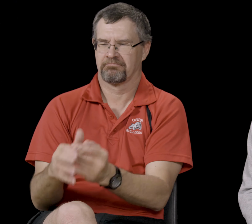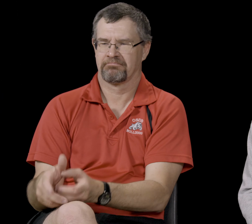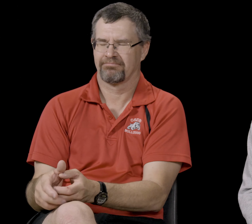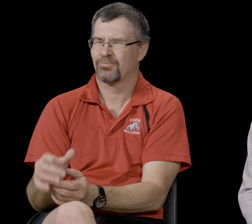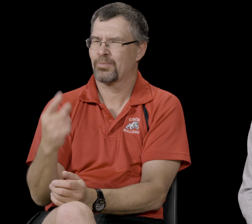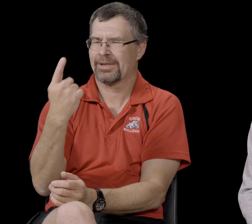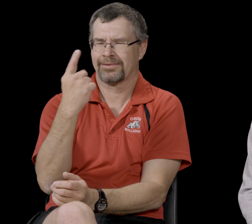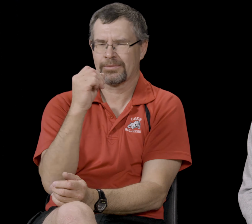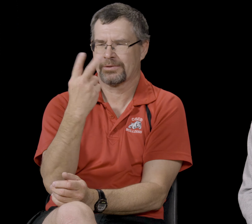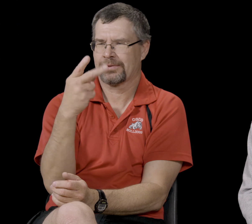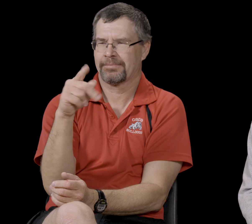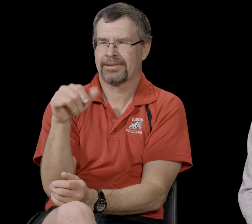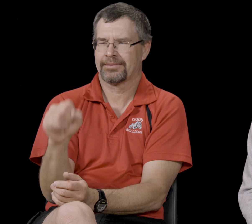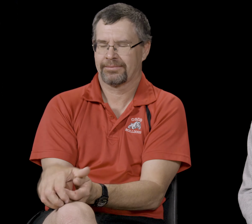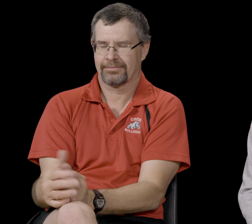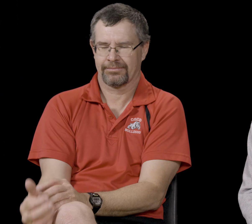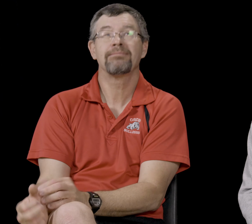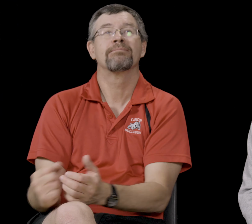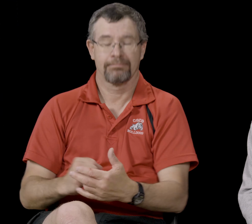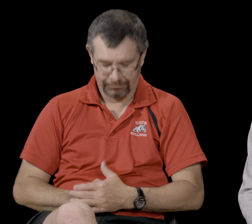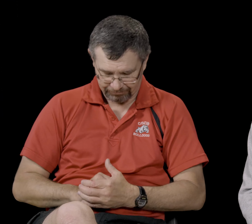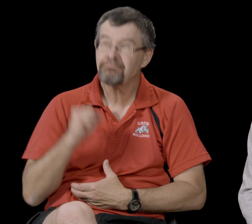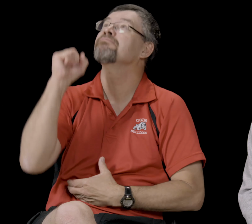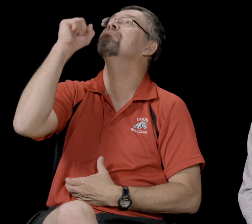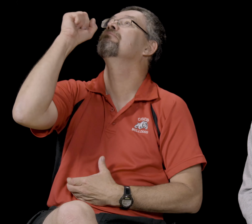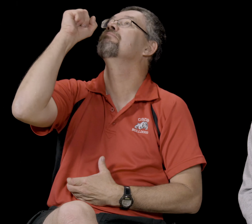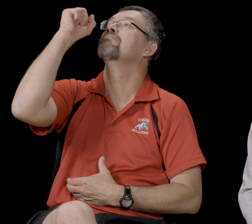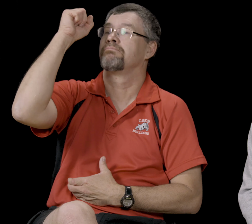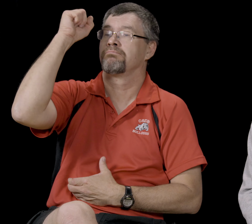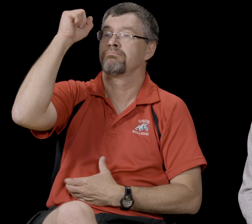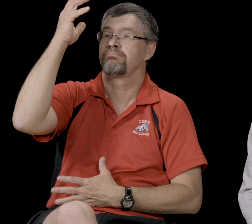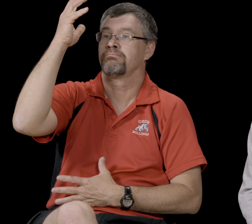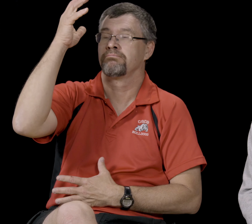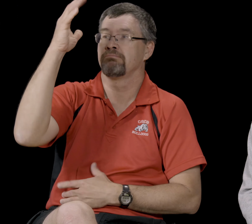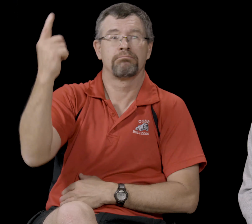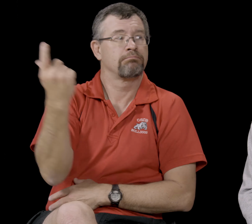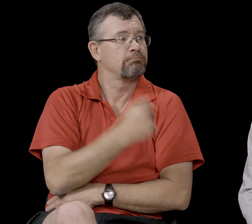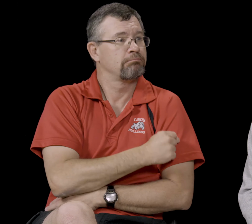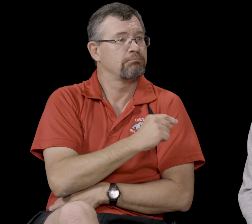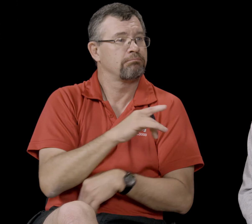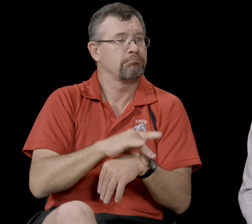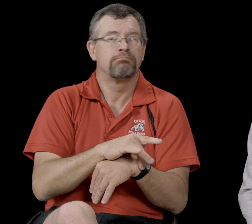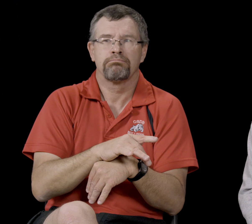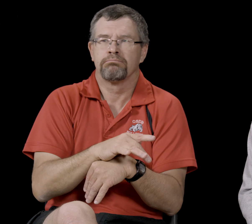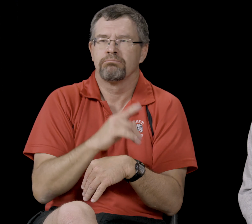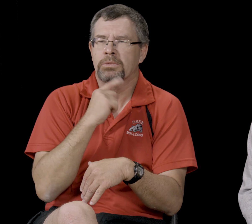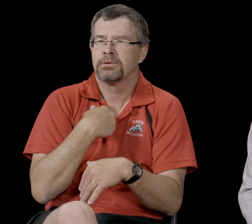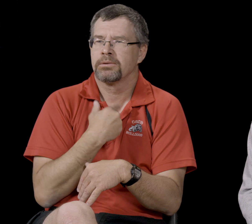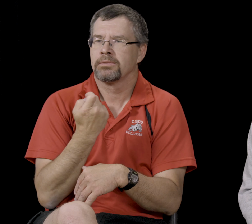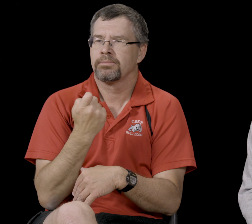and it wasn't one or two plays until we fumbled the ball. The other team recovers.